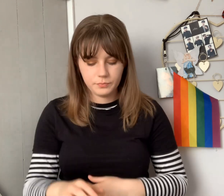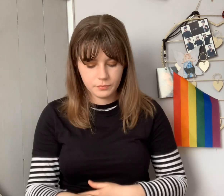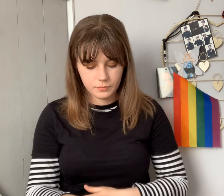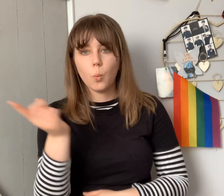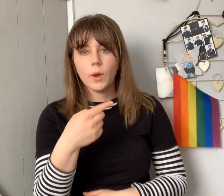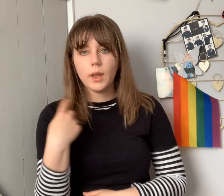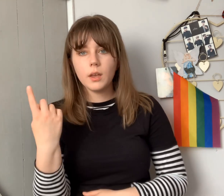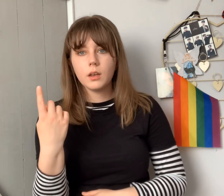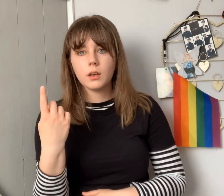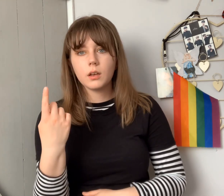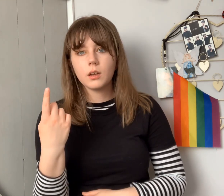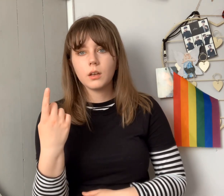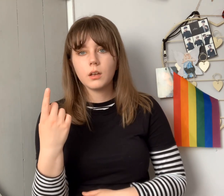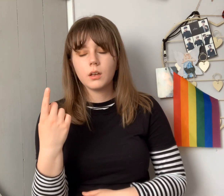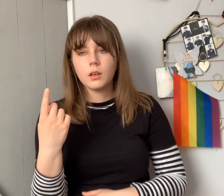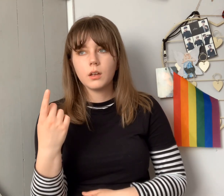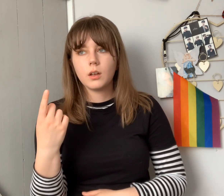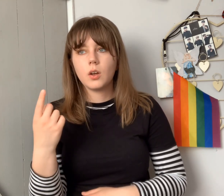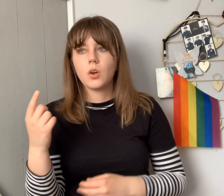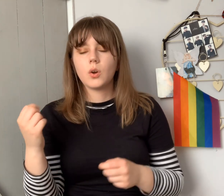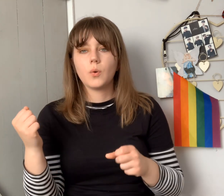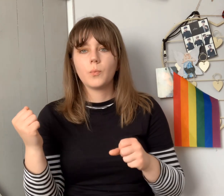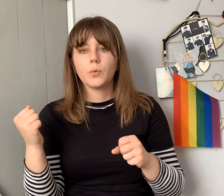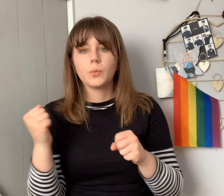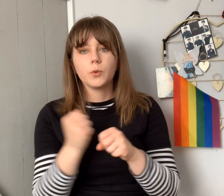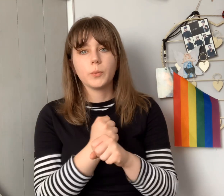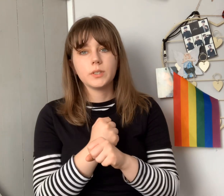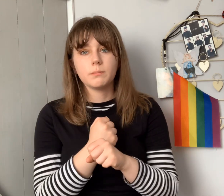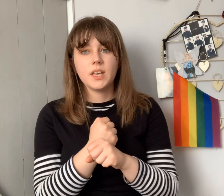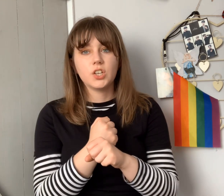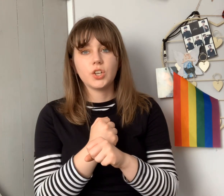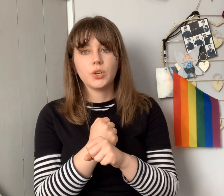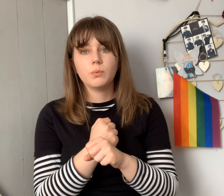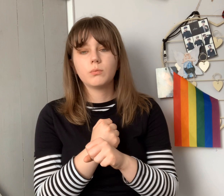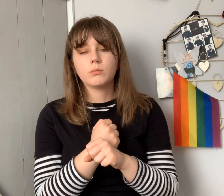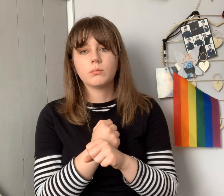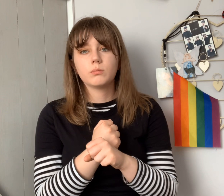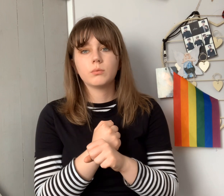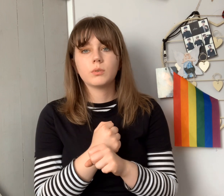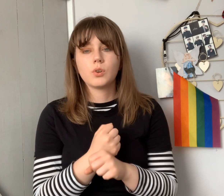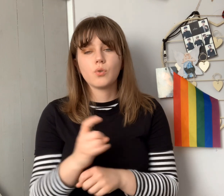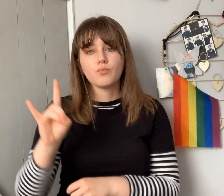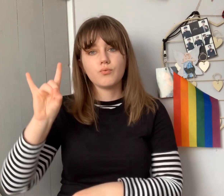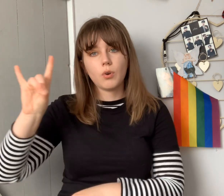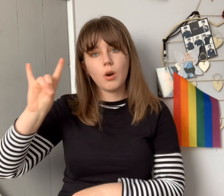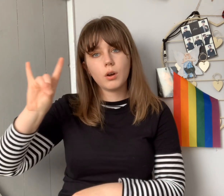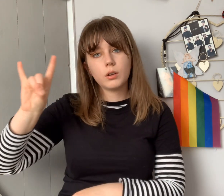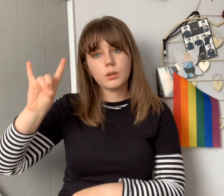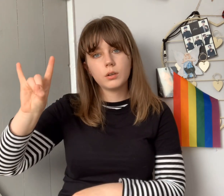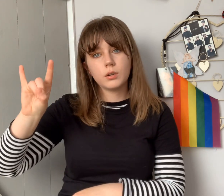"We are going to make you rock"